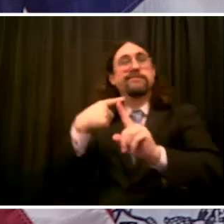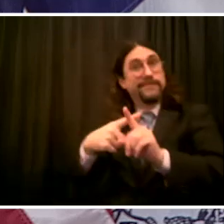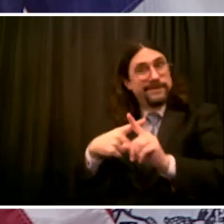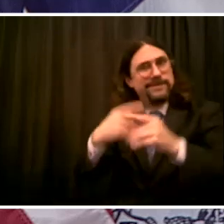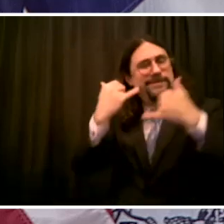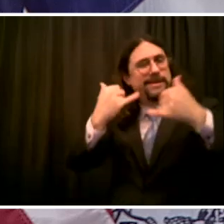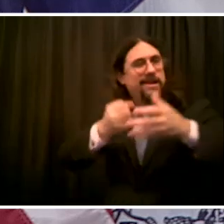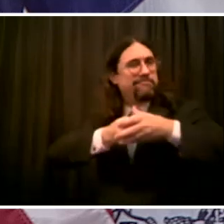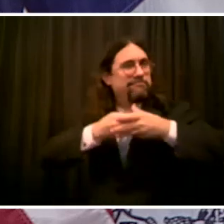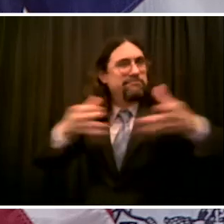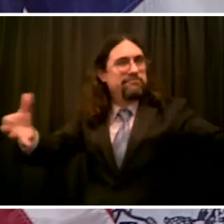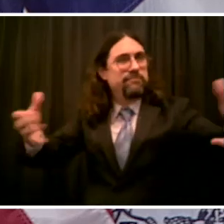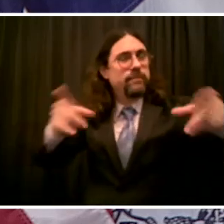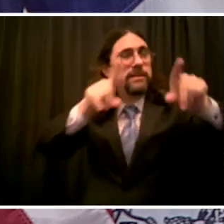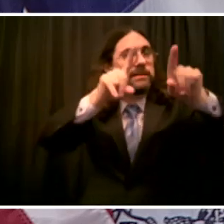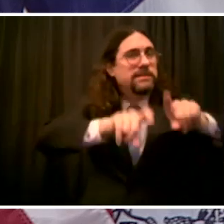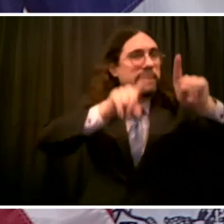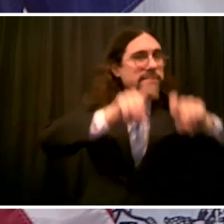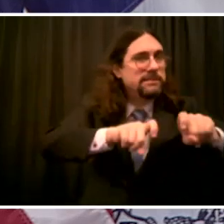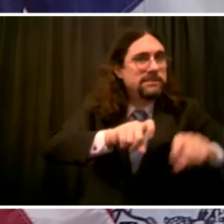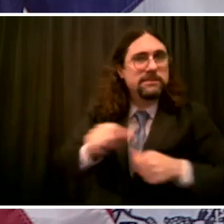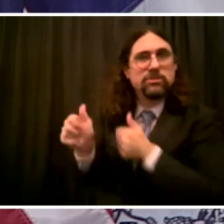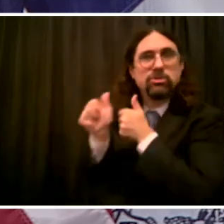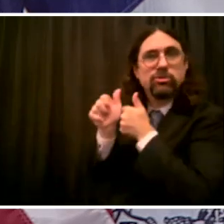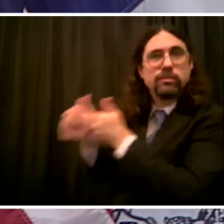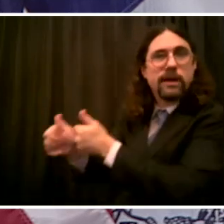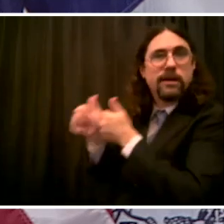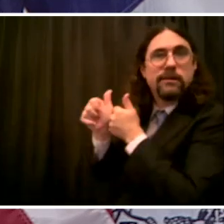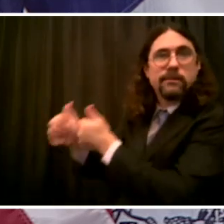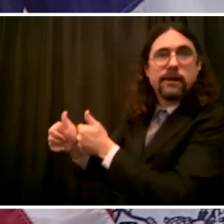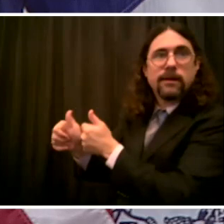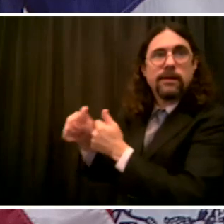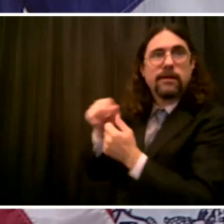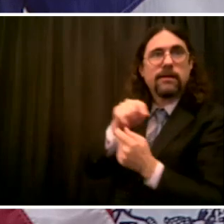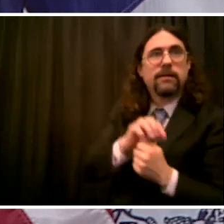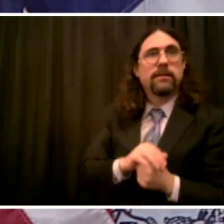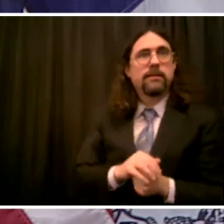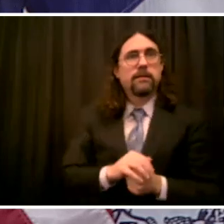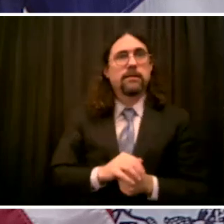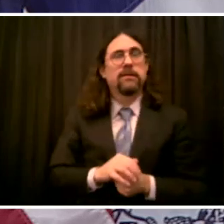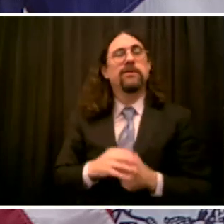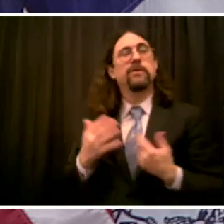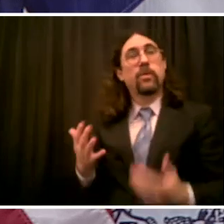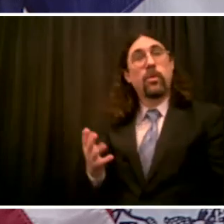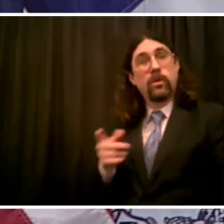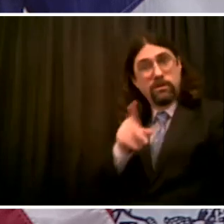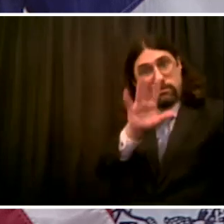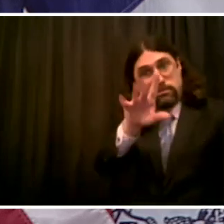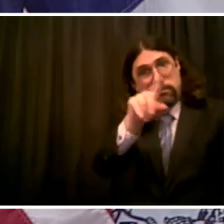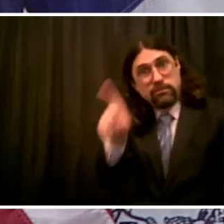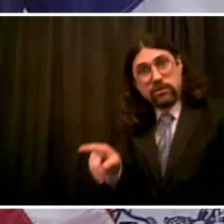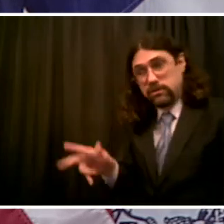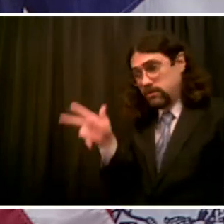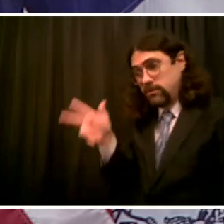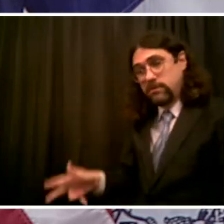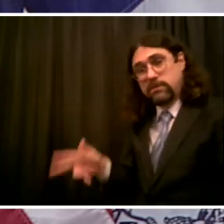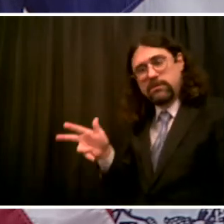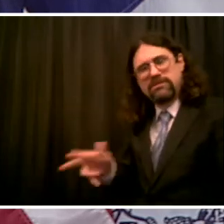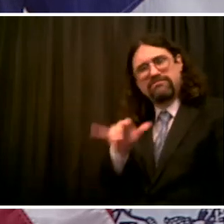NEXT DAYS. SO, WE TAKE THESE INDICATORS LITERAL.LY D ANTHEN WHEN WE